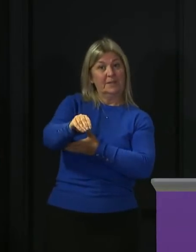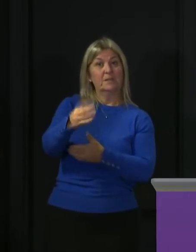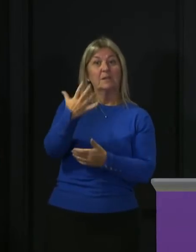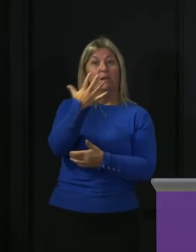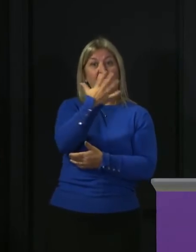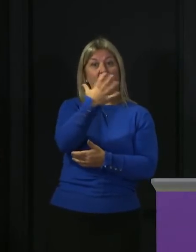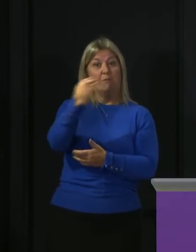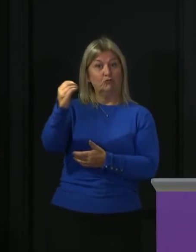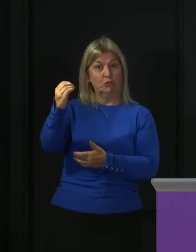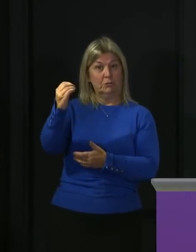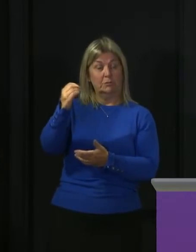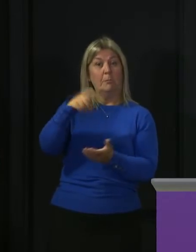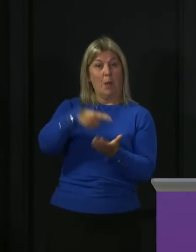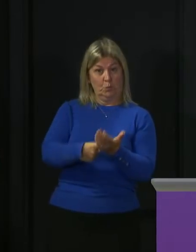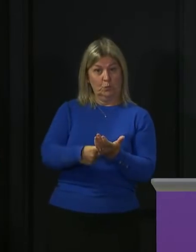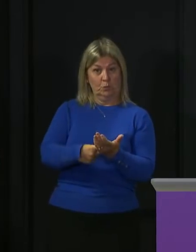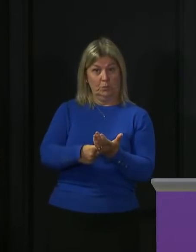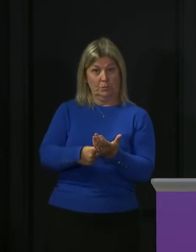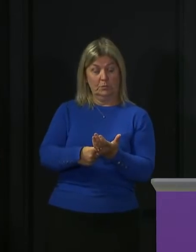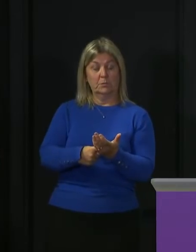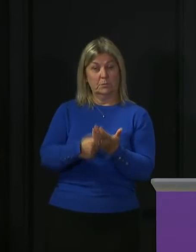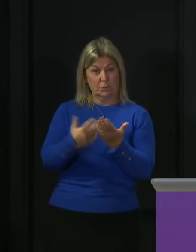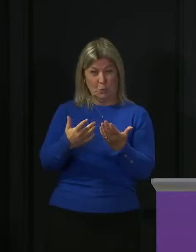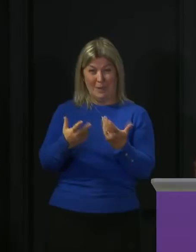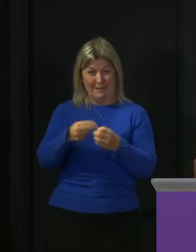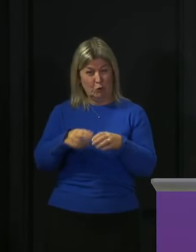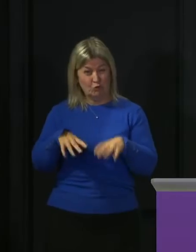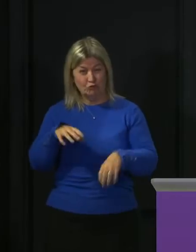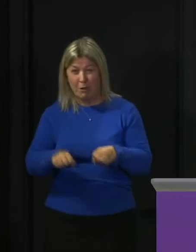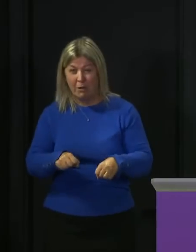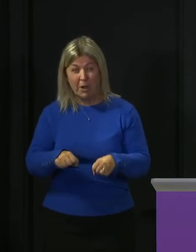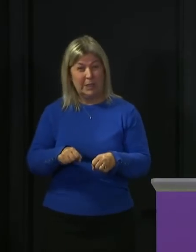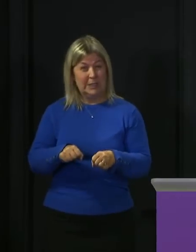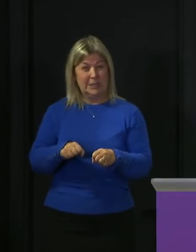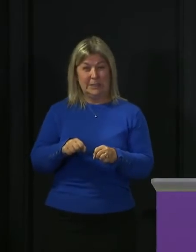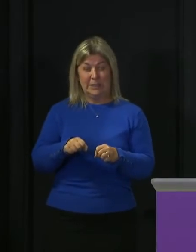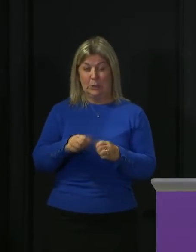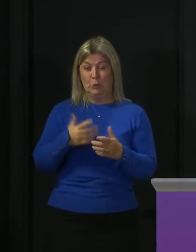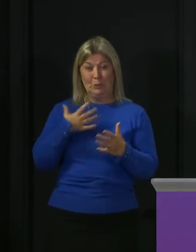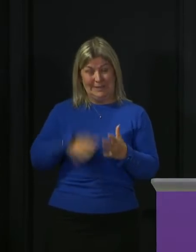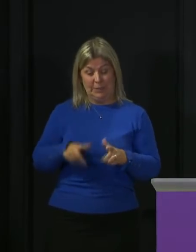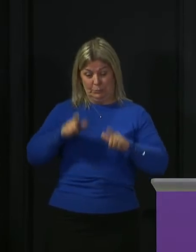might otherwise struggle financially to comply with self-isolation. Shirley-Anne has given